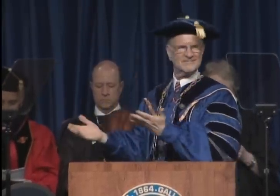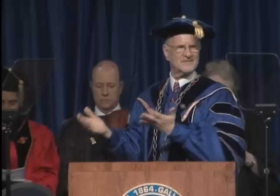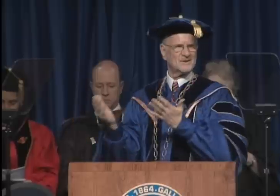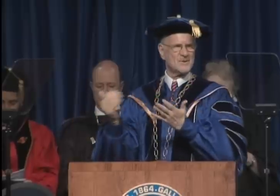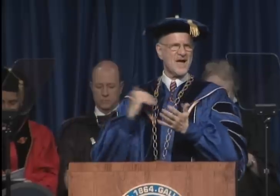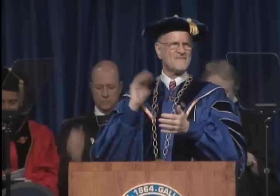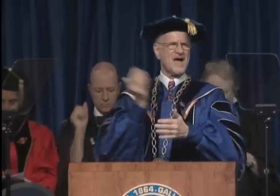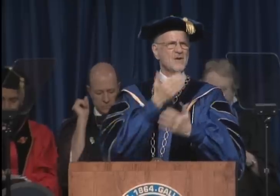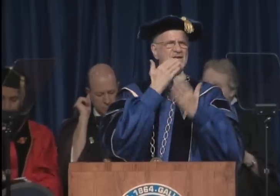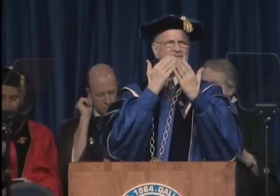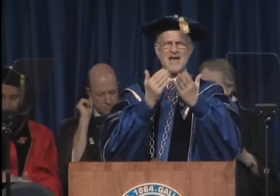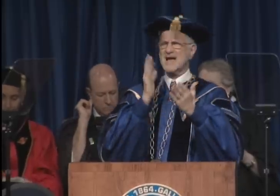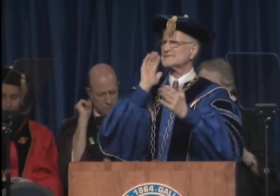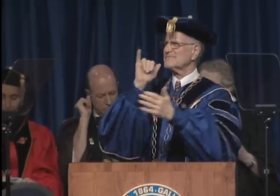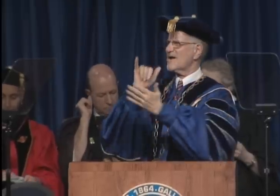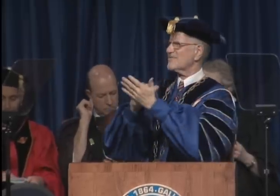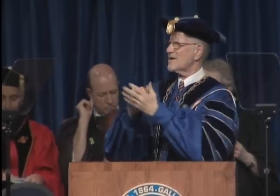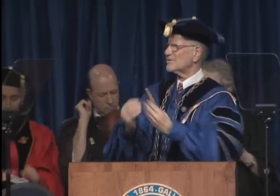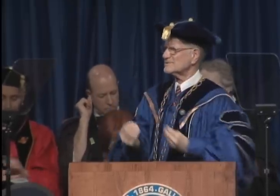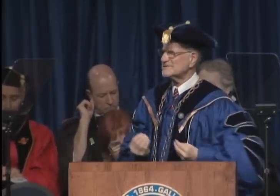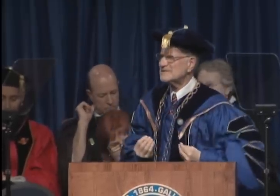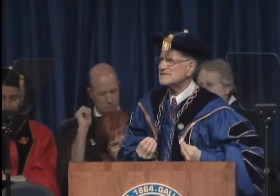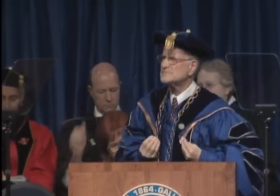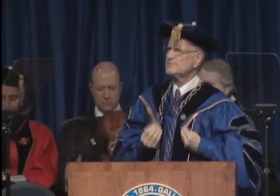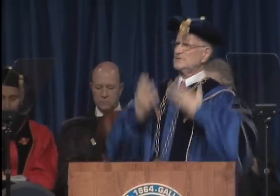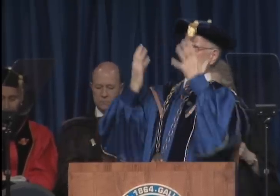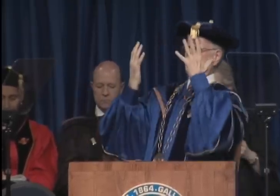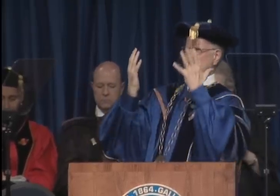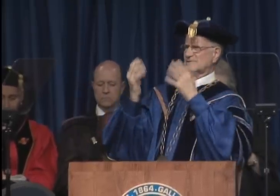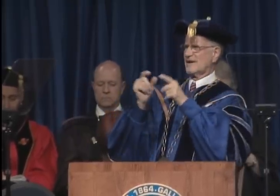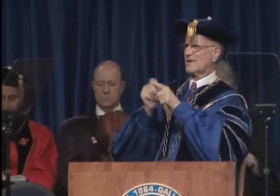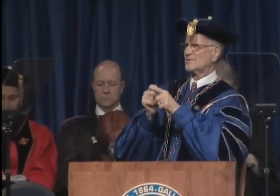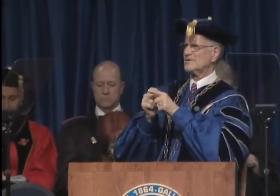You have our thanks for all of those inspirational words.